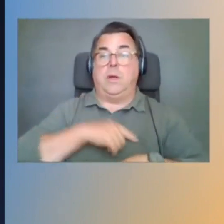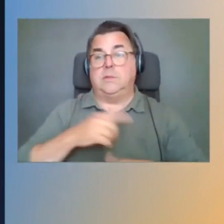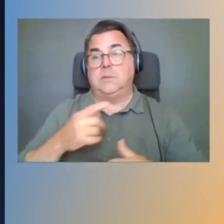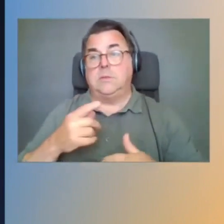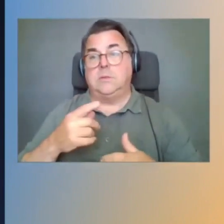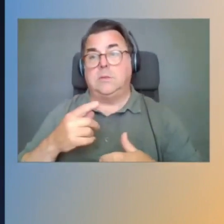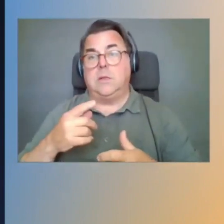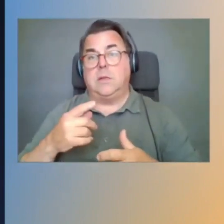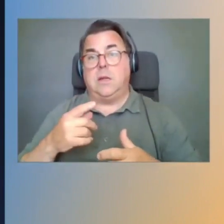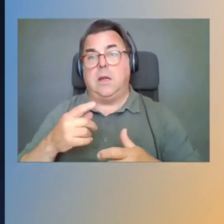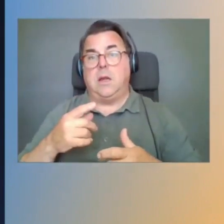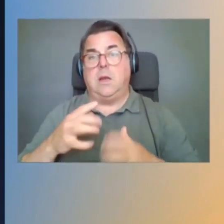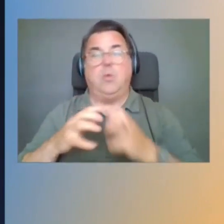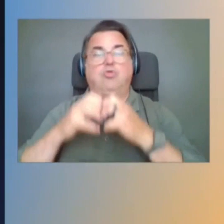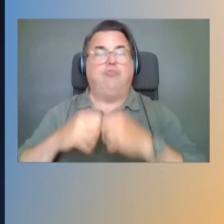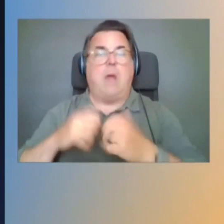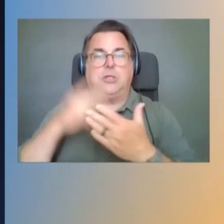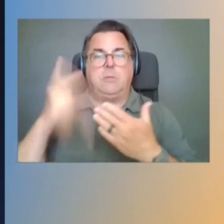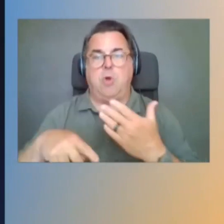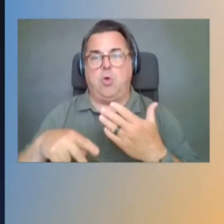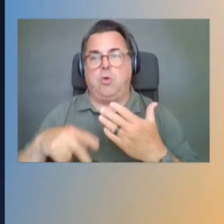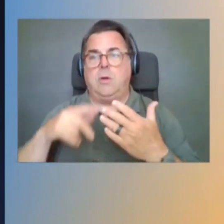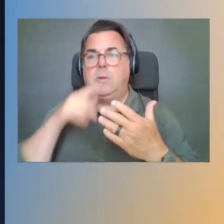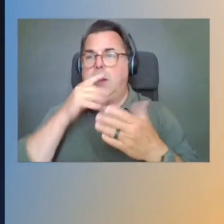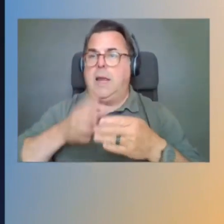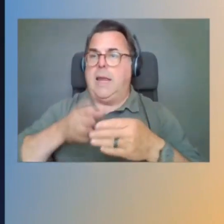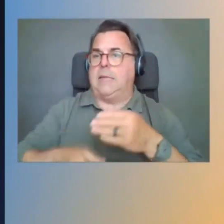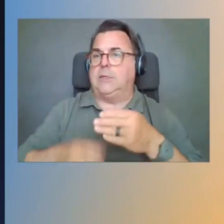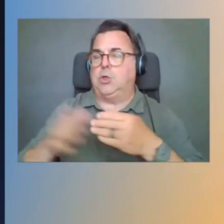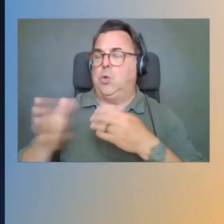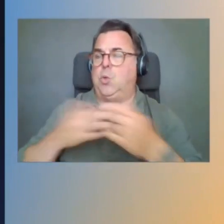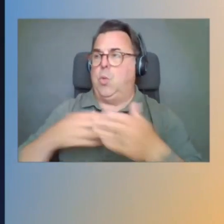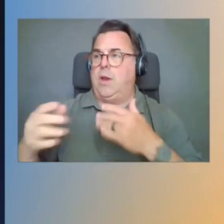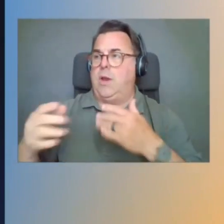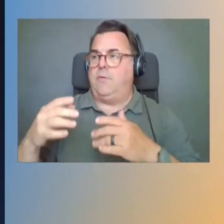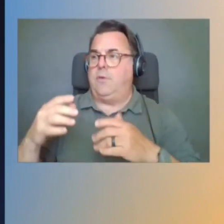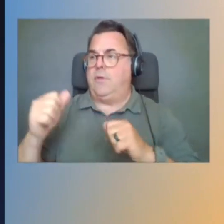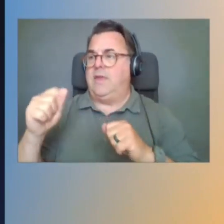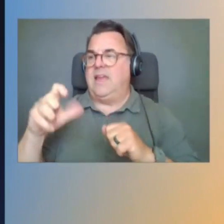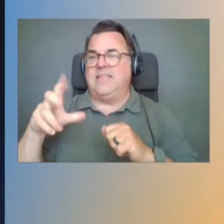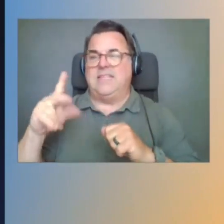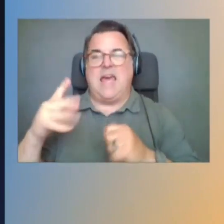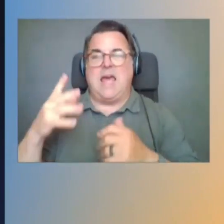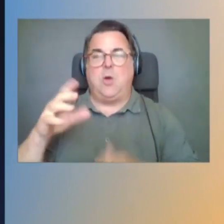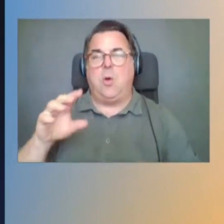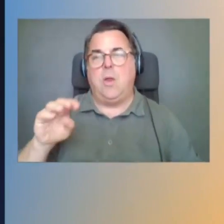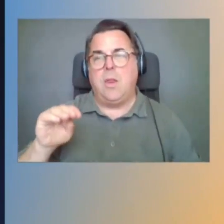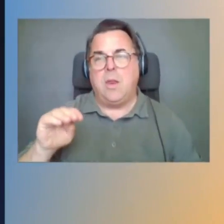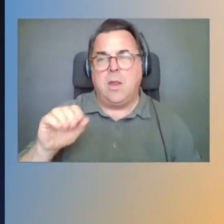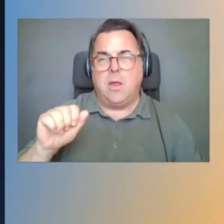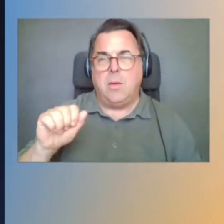instead of executing whatever attack malware that the attacker would be willing to execute.